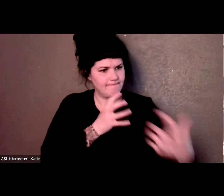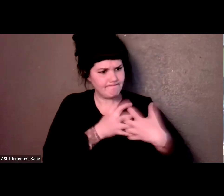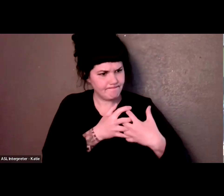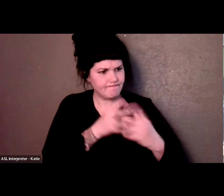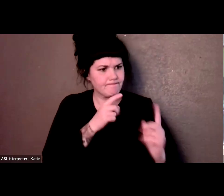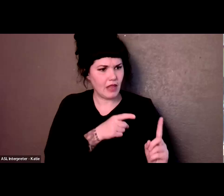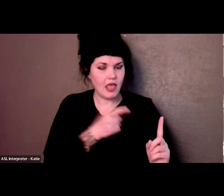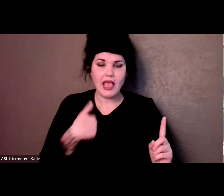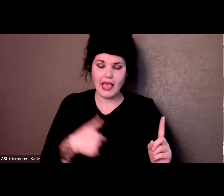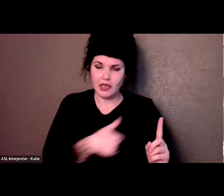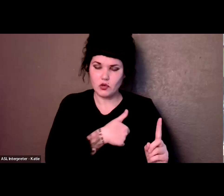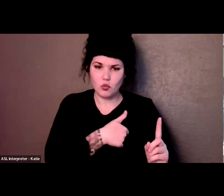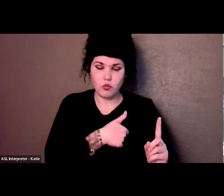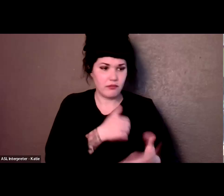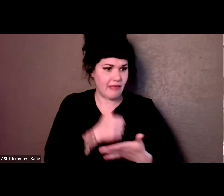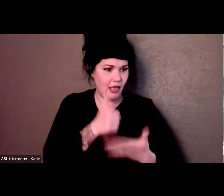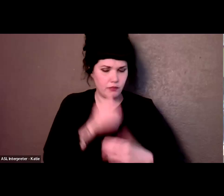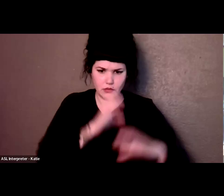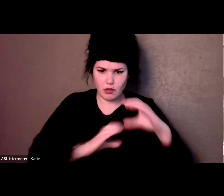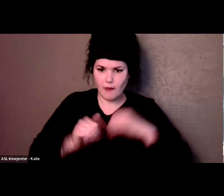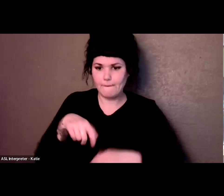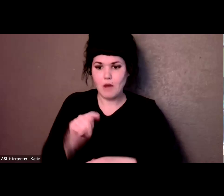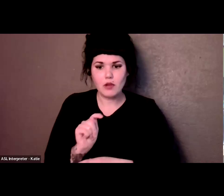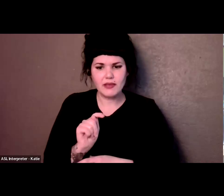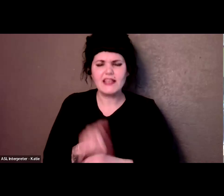his life in a way that makes sense for him. And at no point in there did we have to diagnose